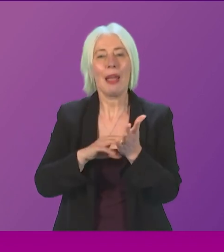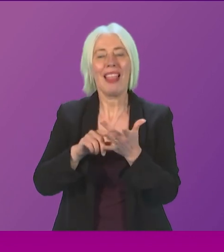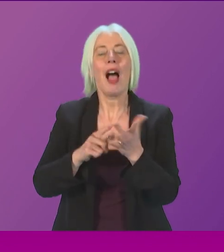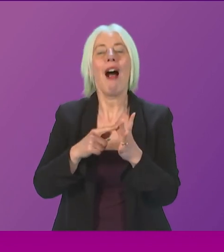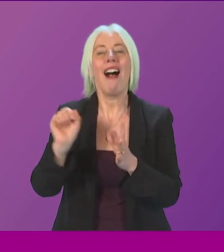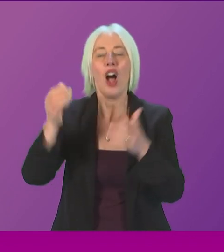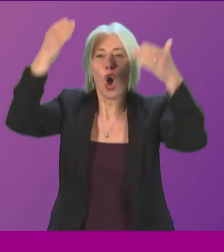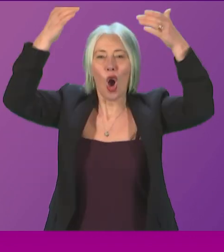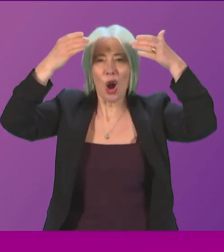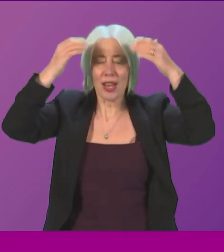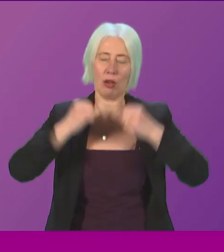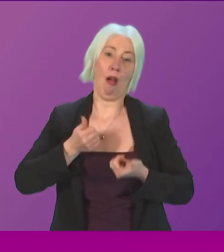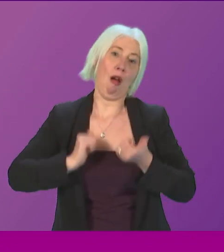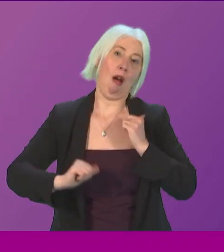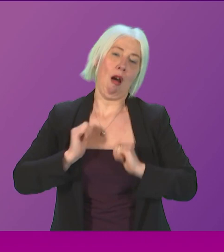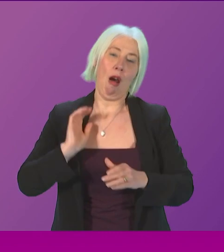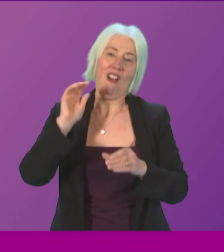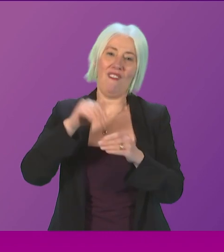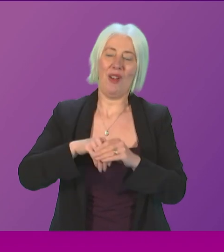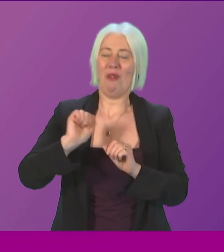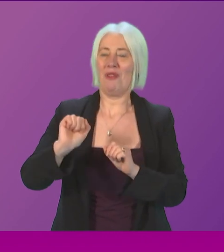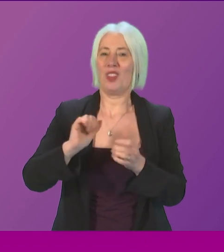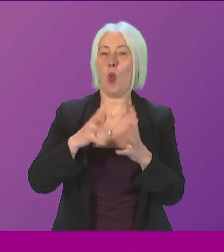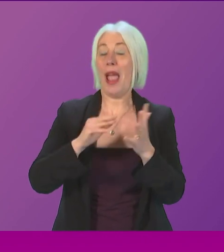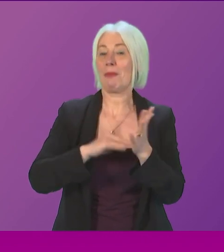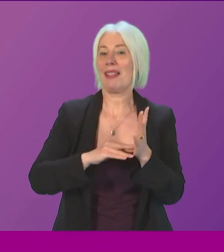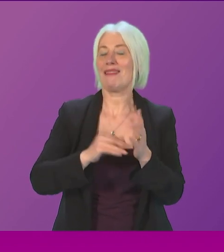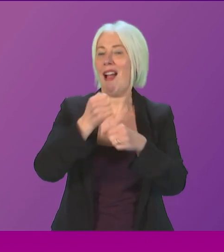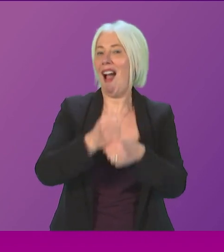Like others, I was honoured to attend the ceremony in Westminster abbey at the weekend.